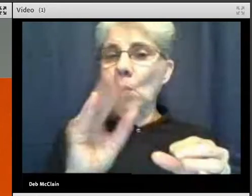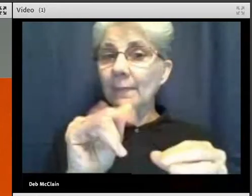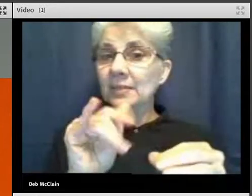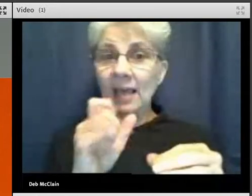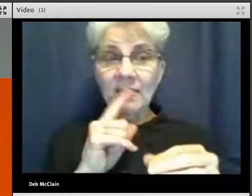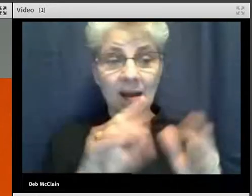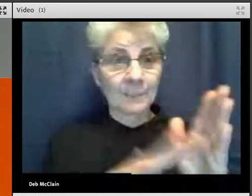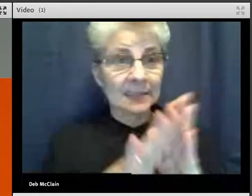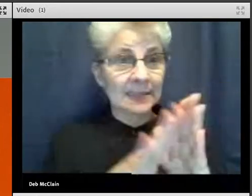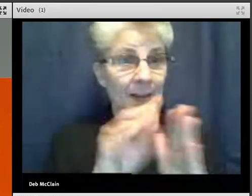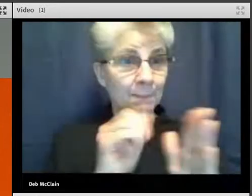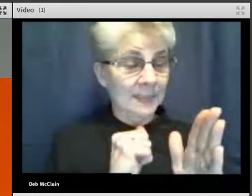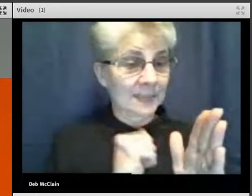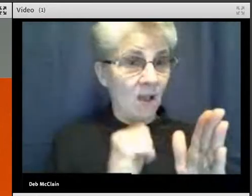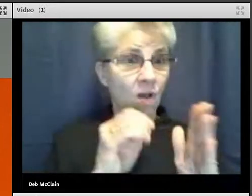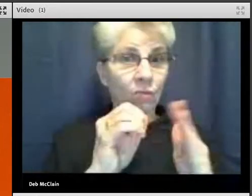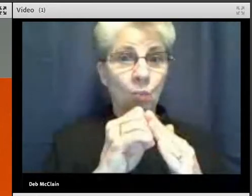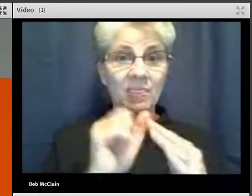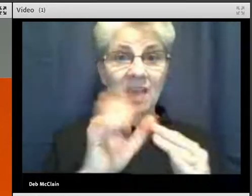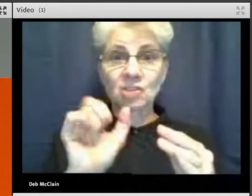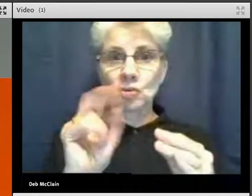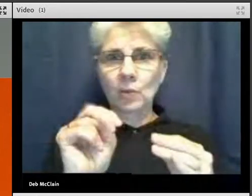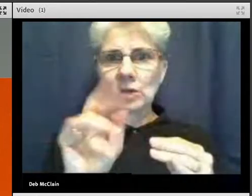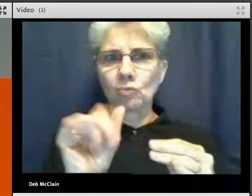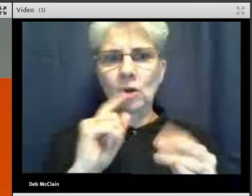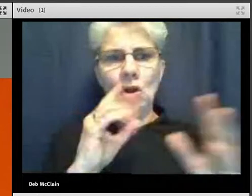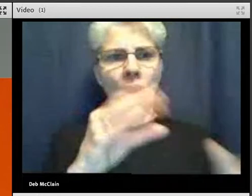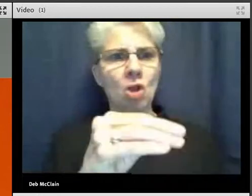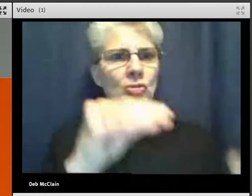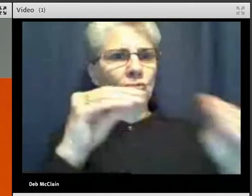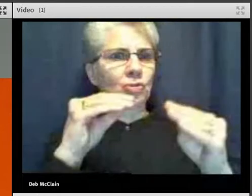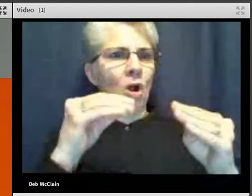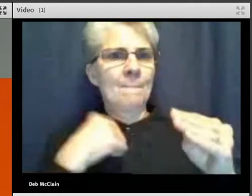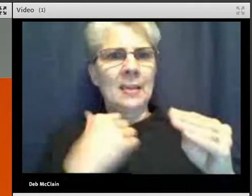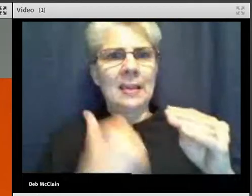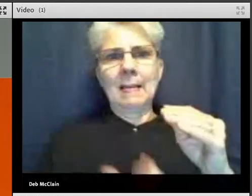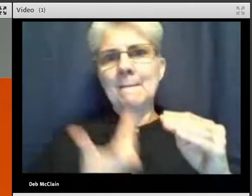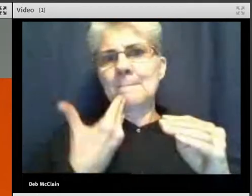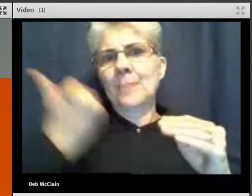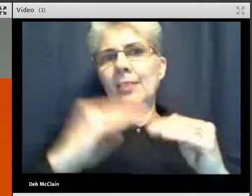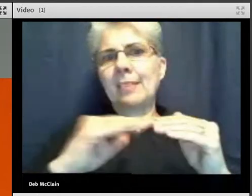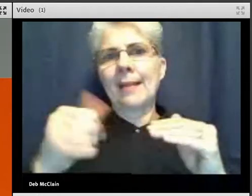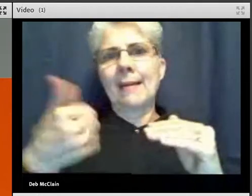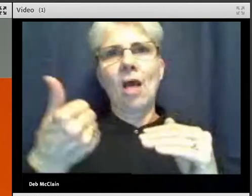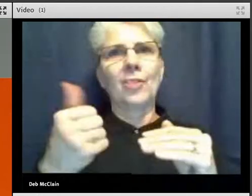and just navigating the websites that I'm designing in with a screen reader has taught me more